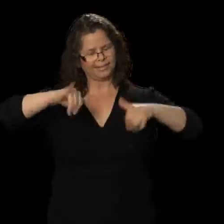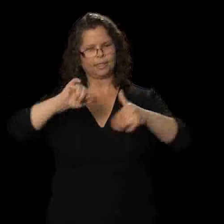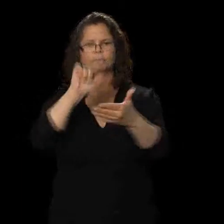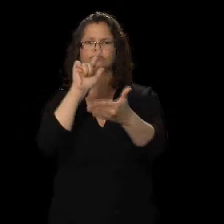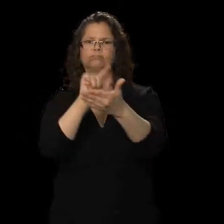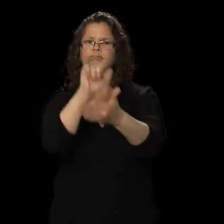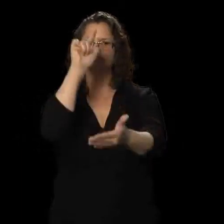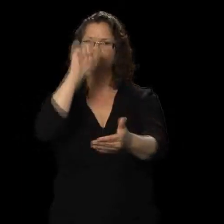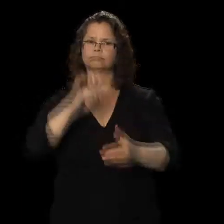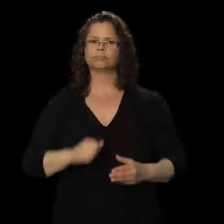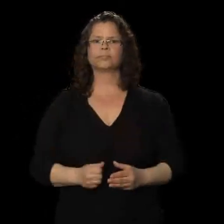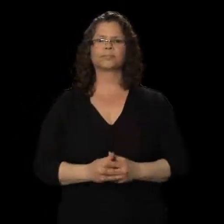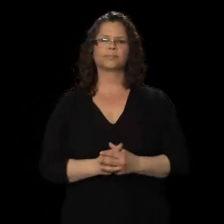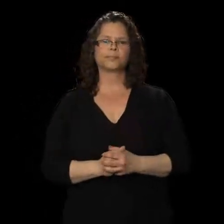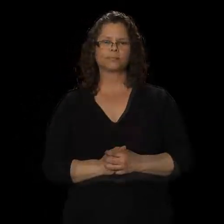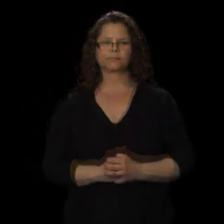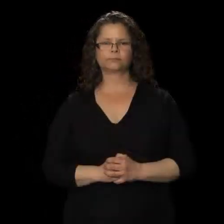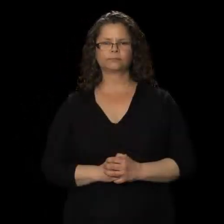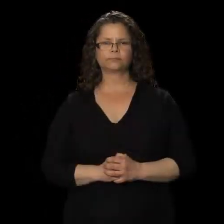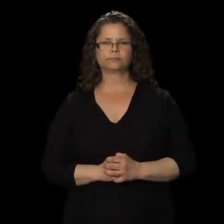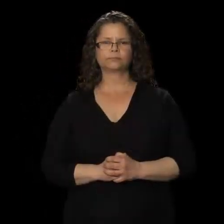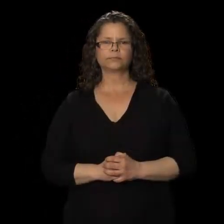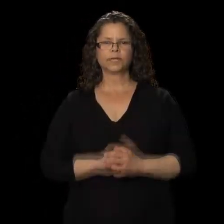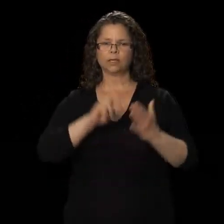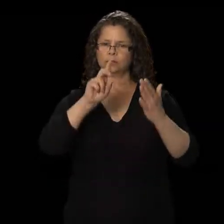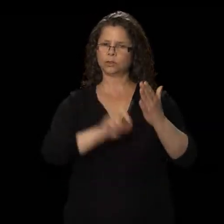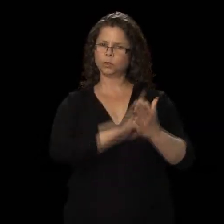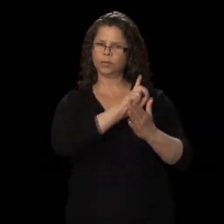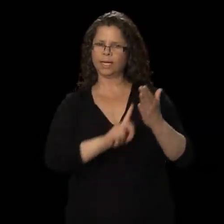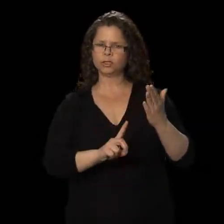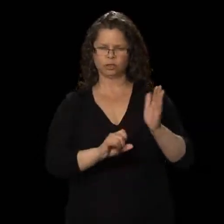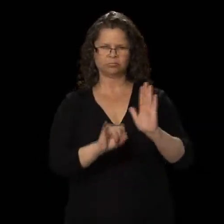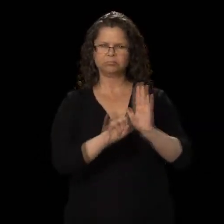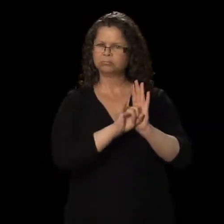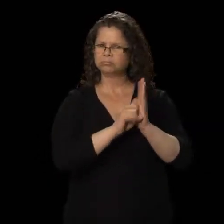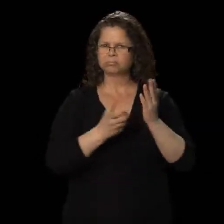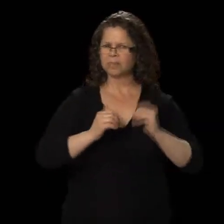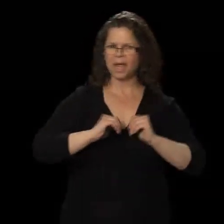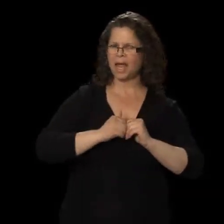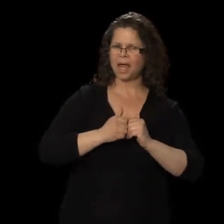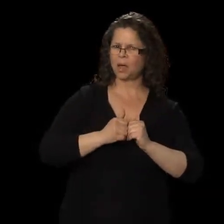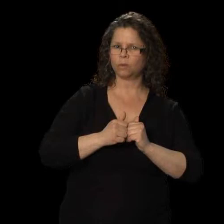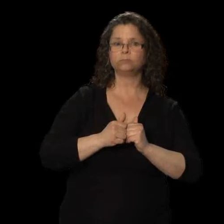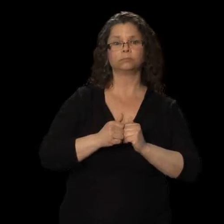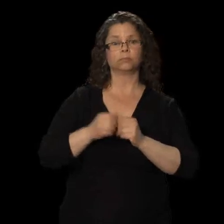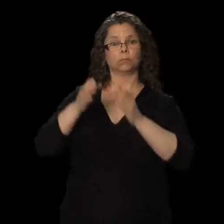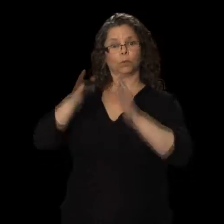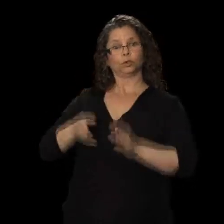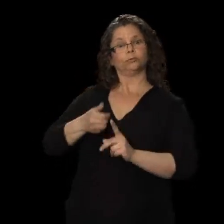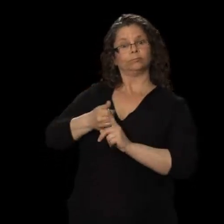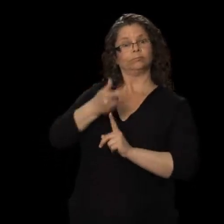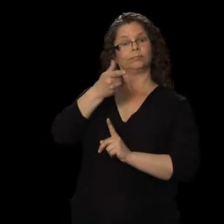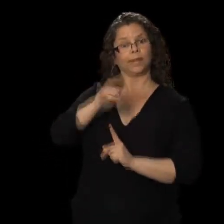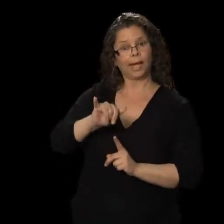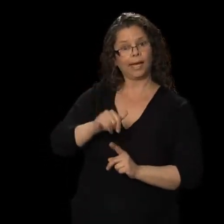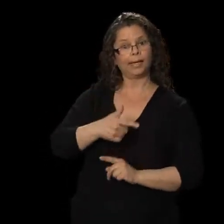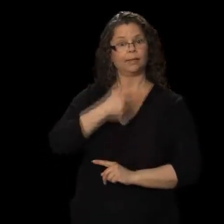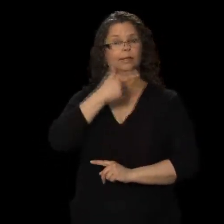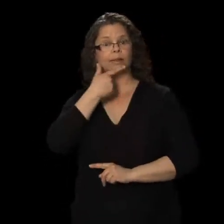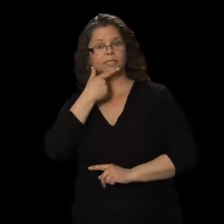When is it discrimination? Discrimination happens when a person is treated unequally or differently